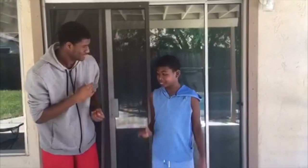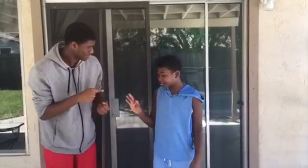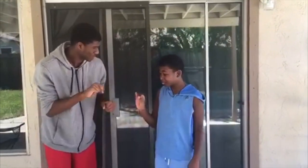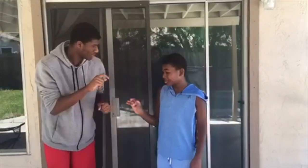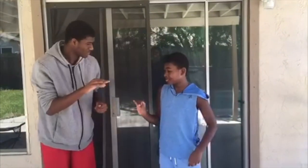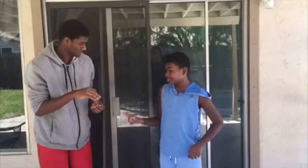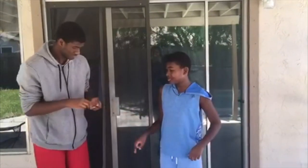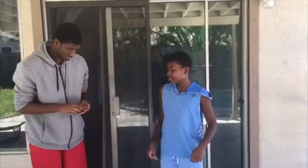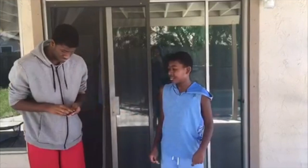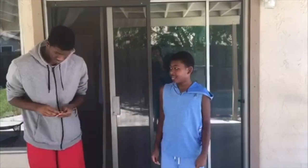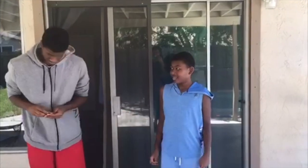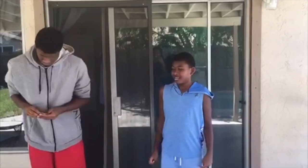Turn it off.